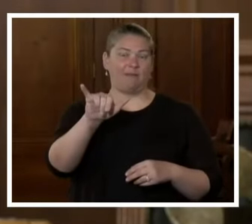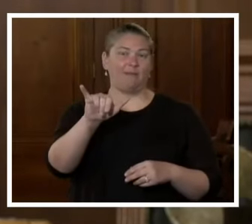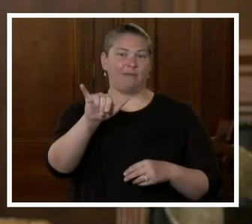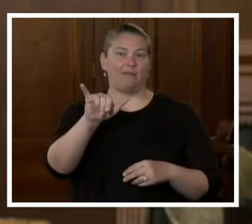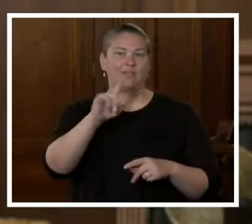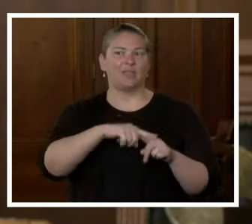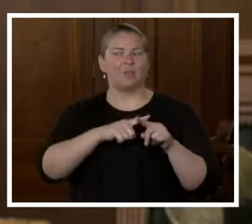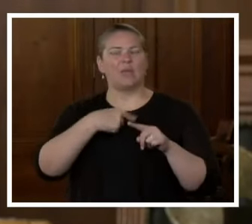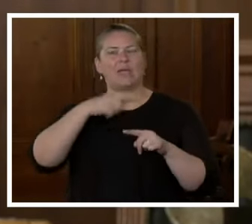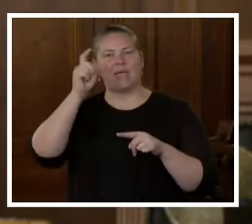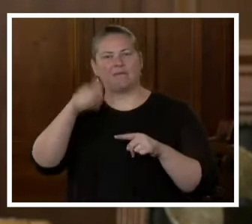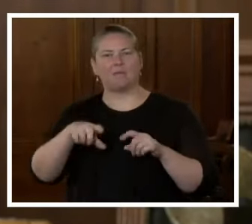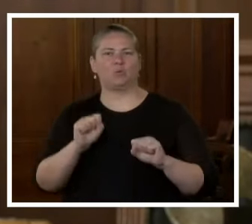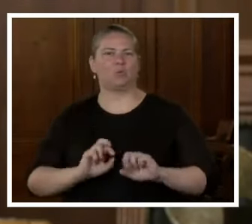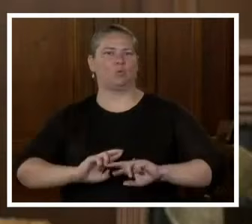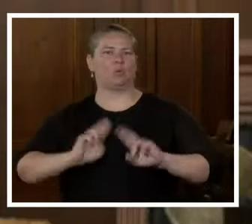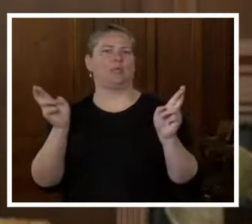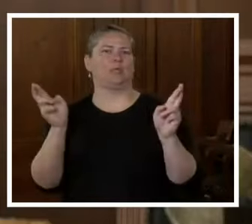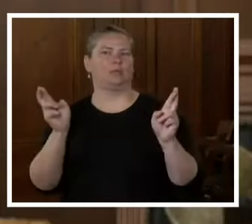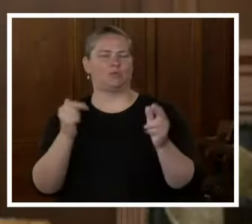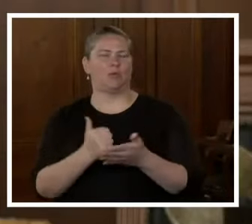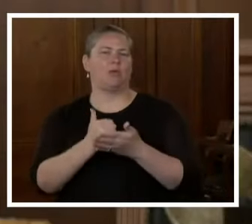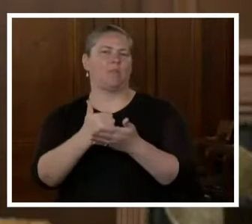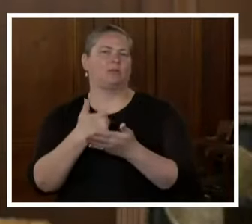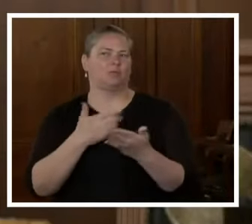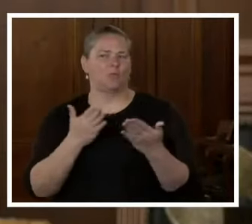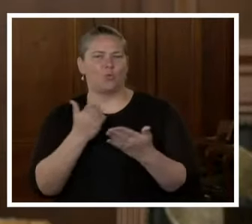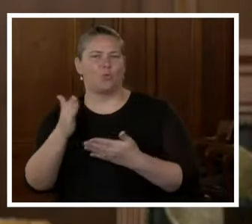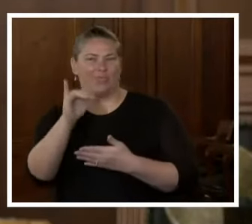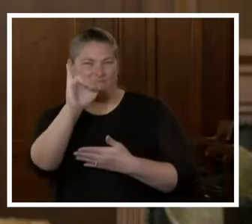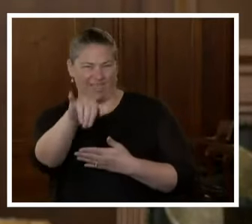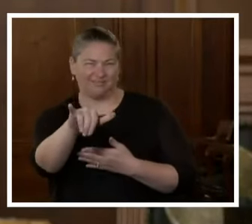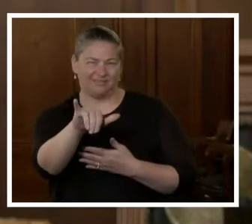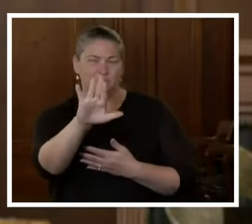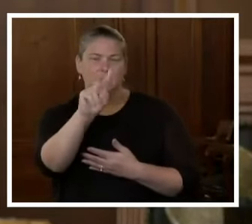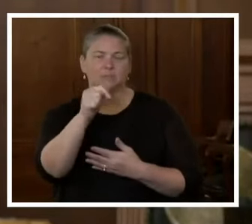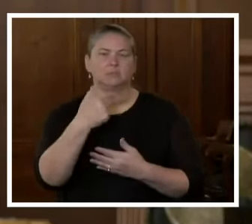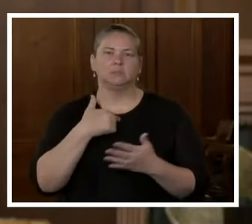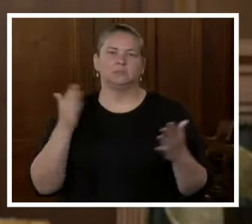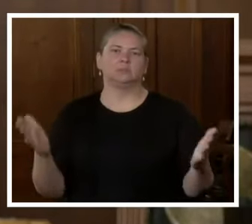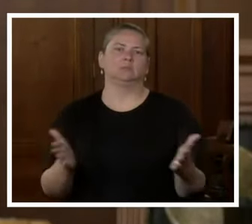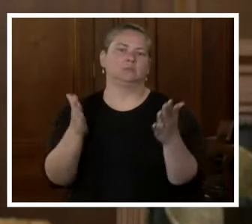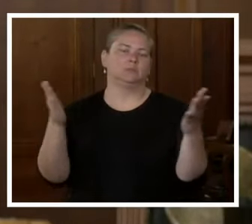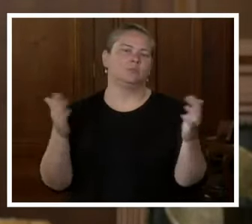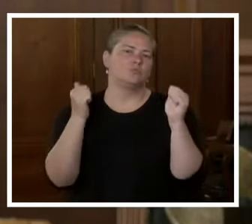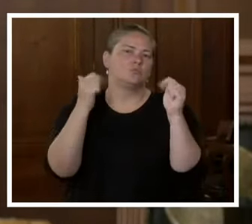AND THEN I'M GOING TO ASK DR. STACK TO COME BACK UP AND